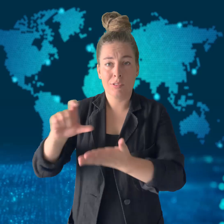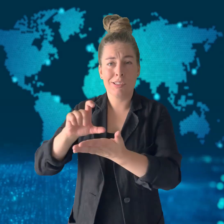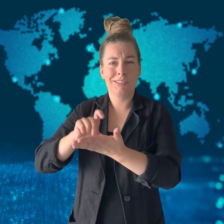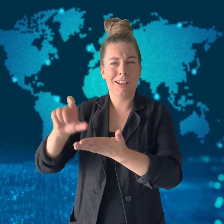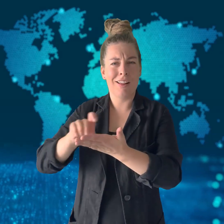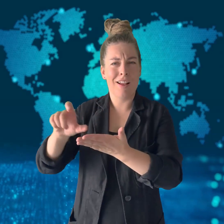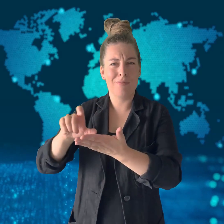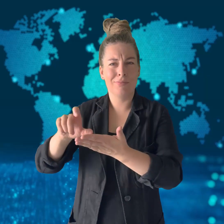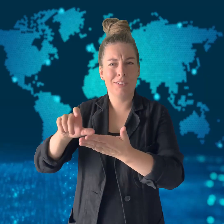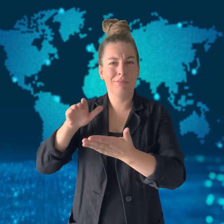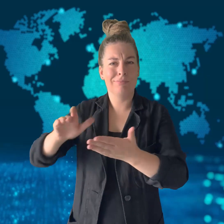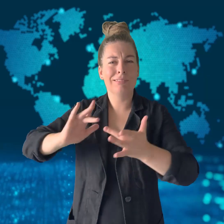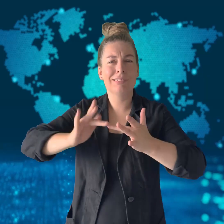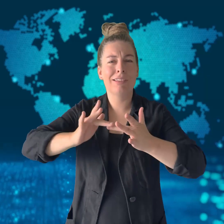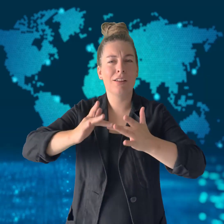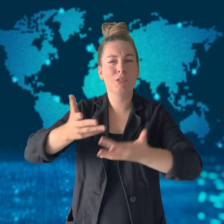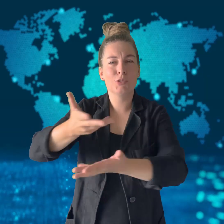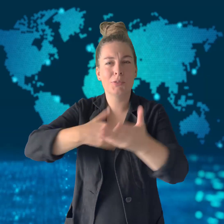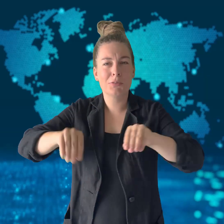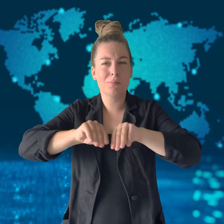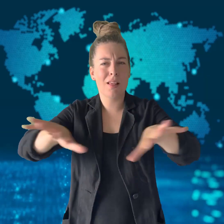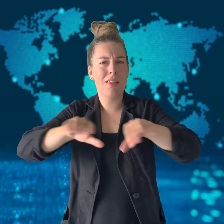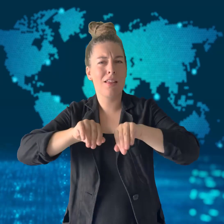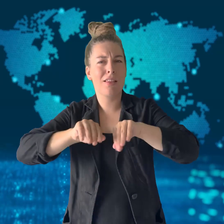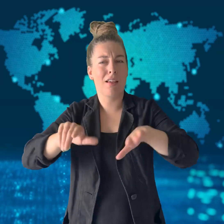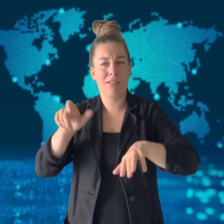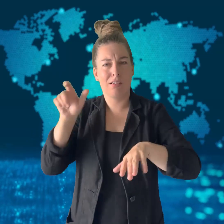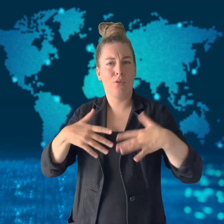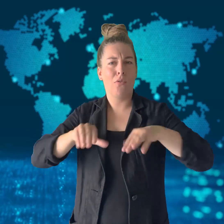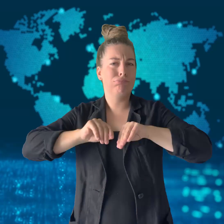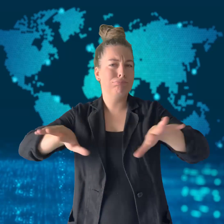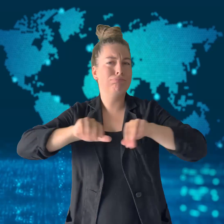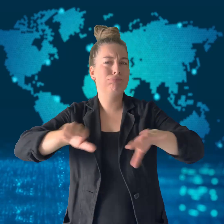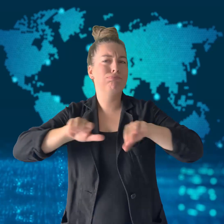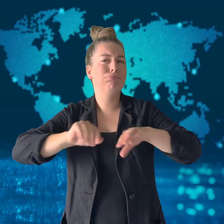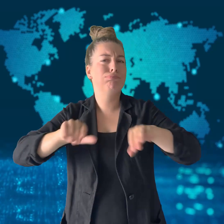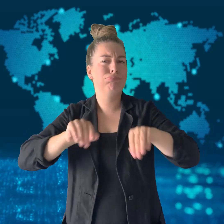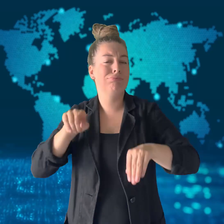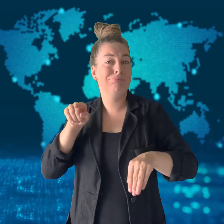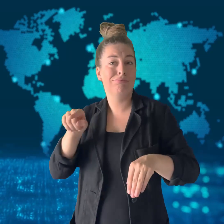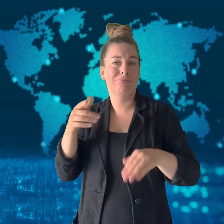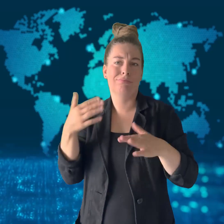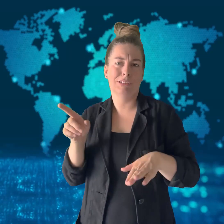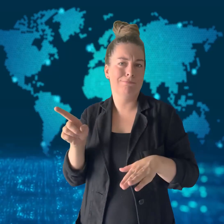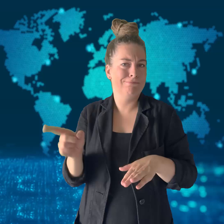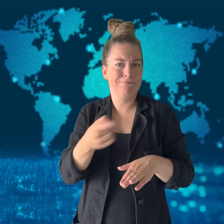[MONIKA]: An Instagram influencer has been sentenced to